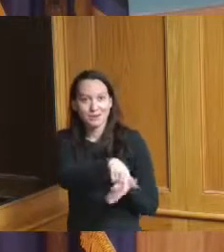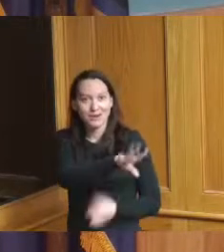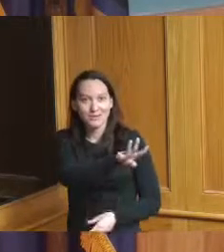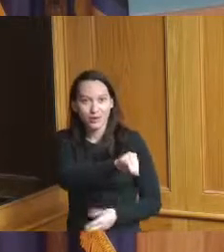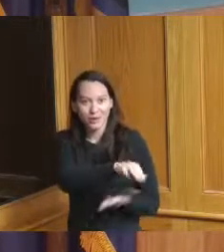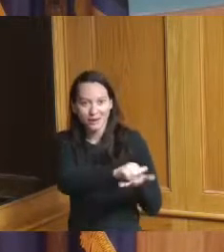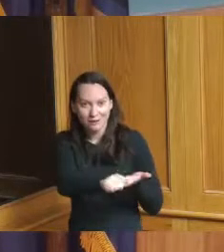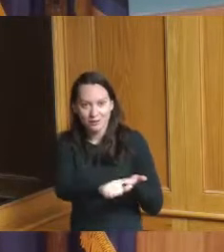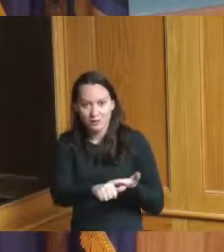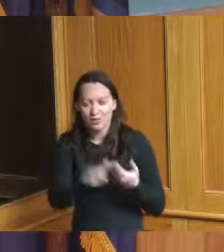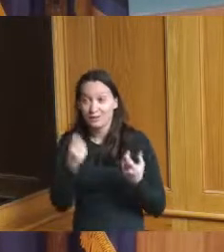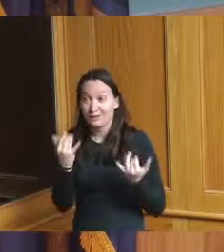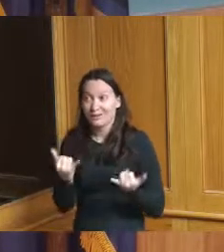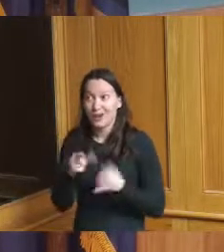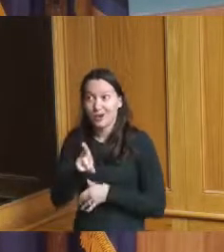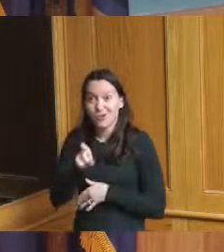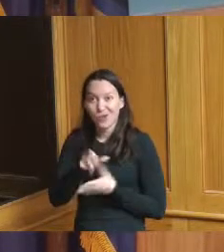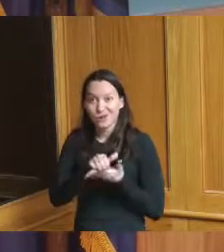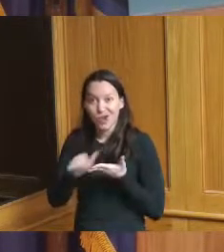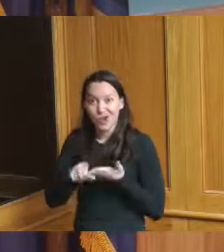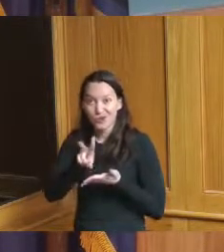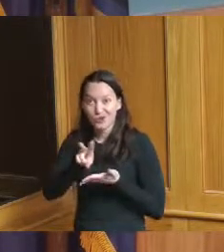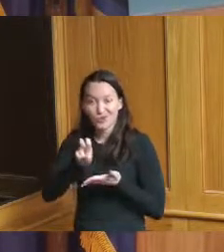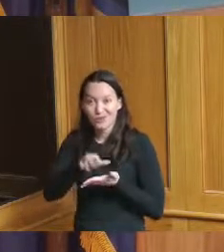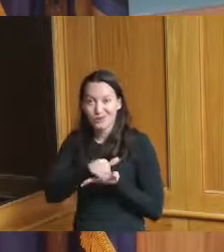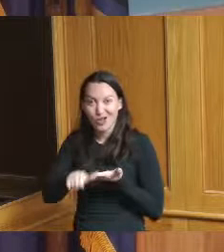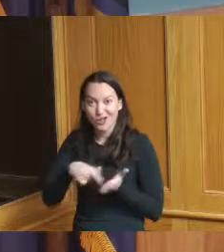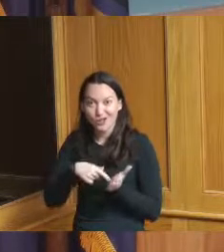but now he's got a hundred something dollar two hundred something dollar bill and I just